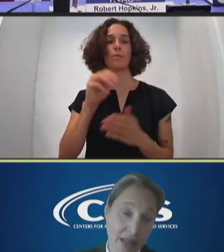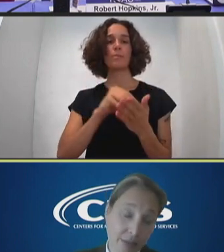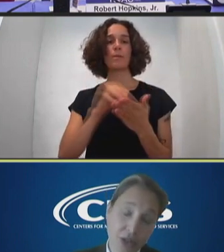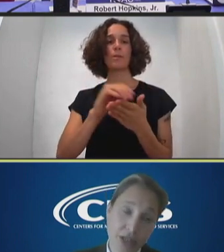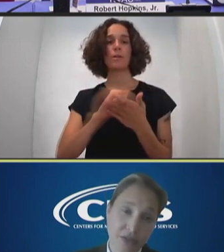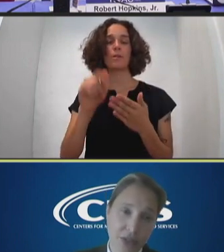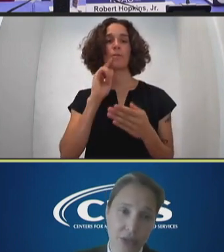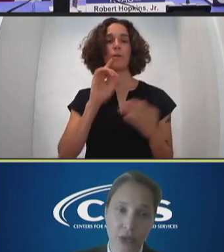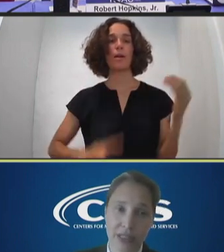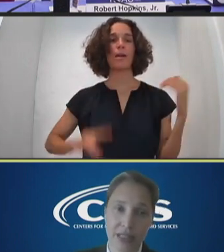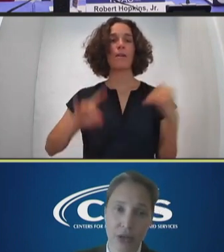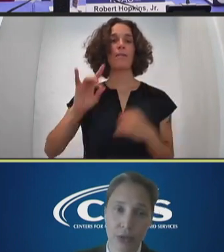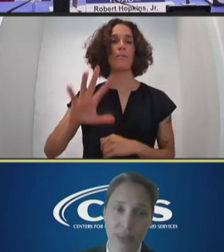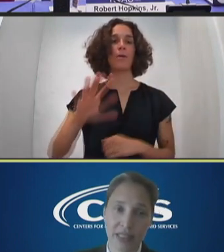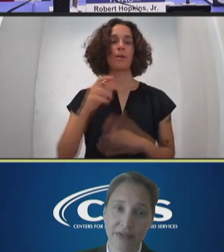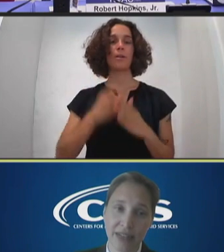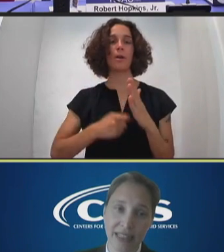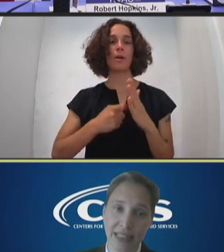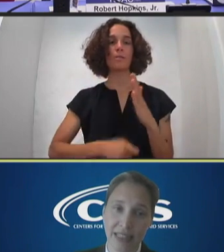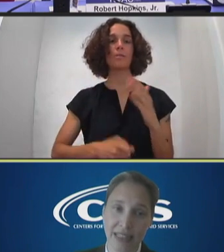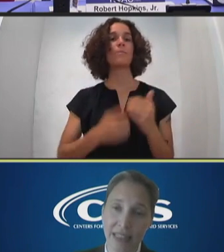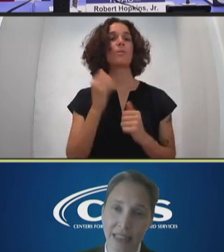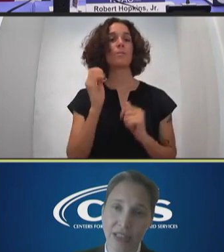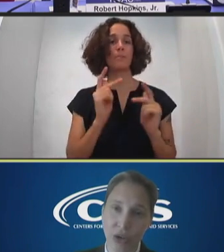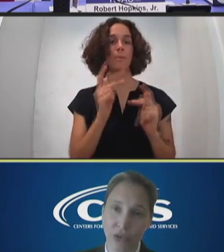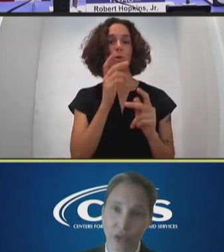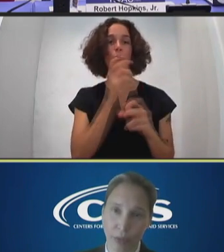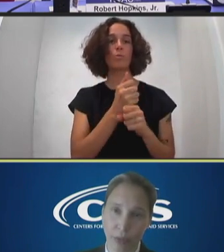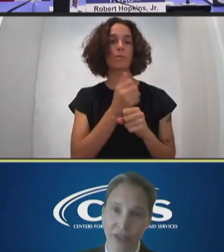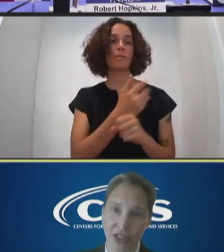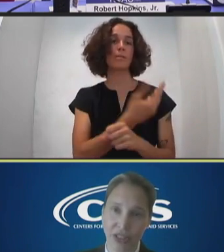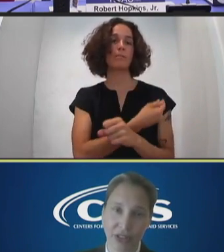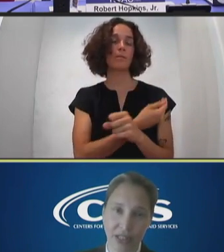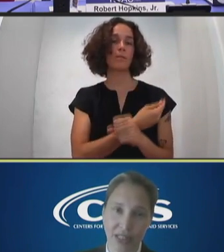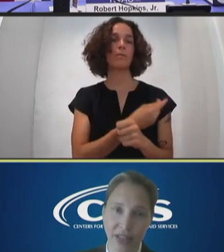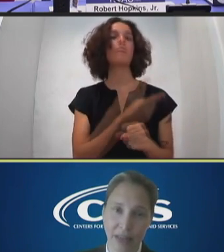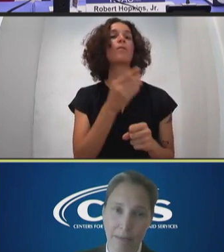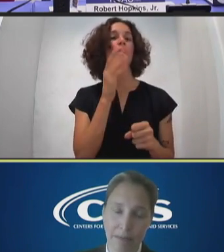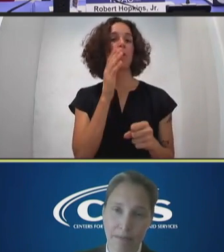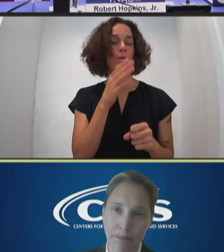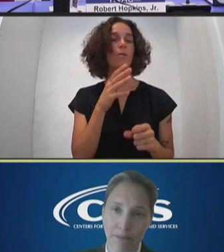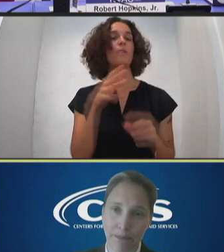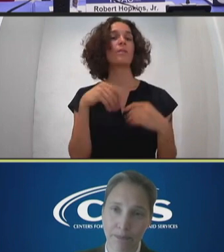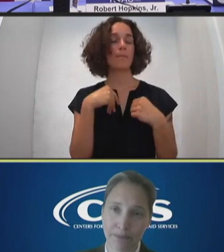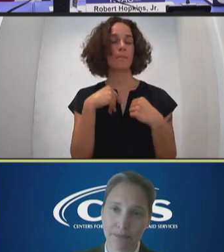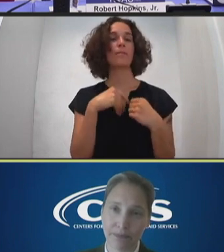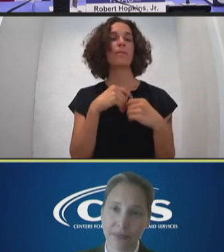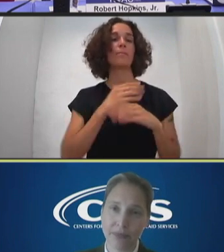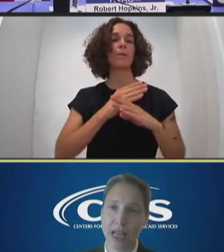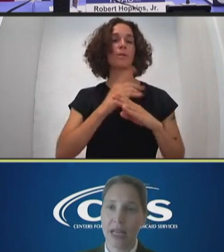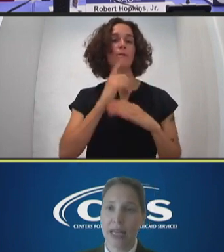the majority of those enrollees who received vaccines did so for the prevention of RSV.